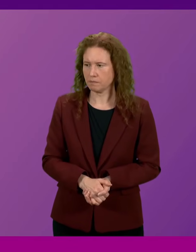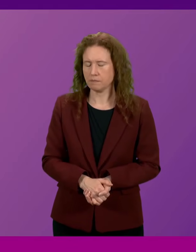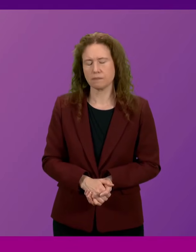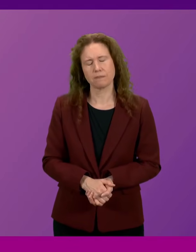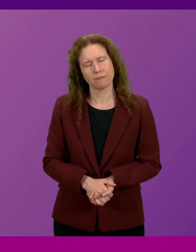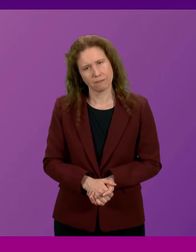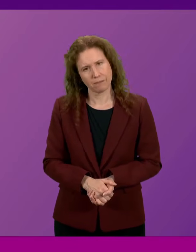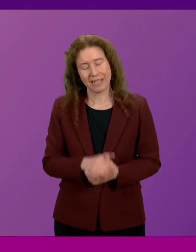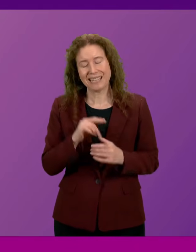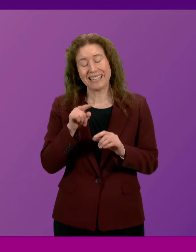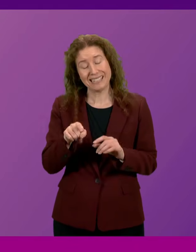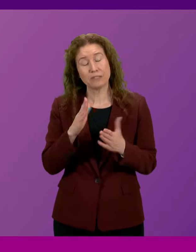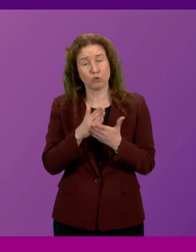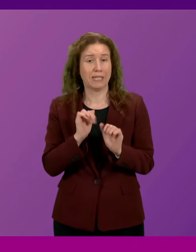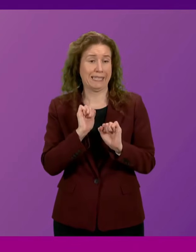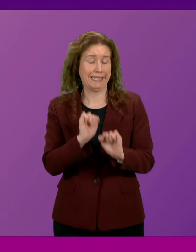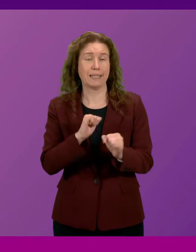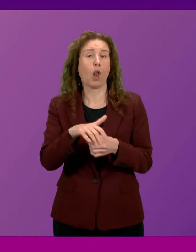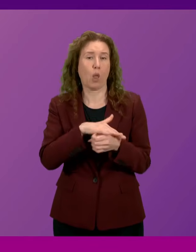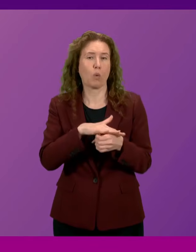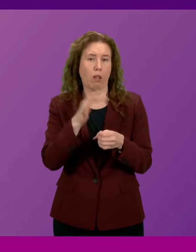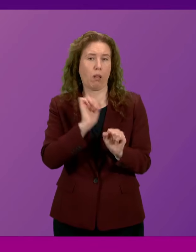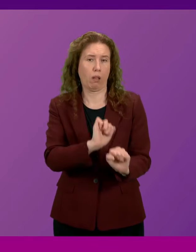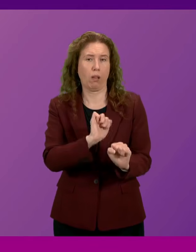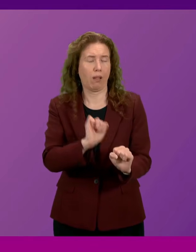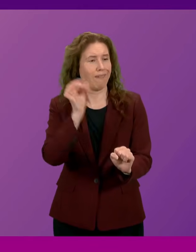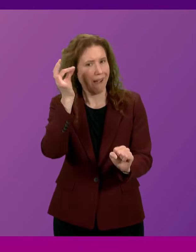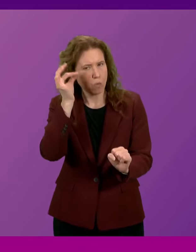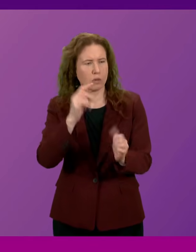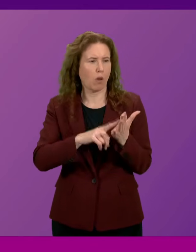This is a matter for local authorities. I know that I am responsible for everything,